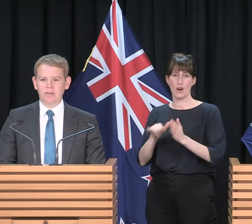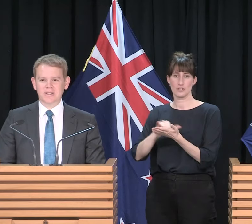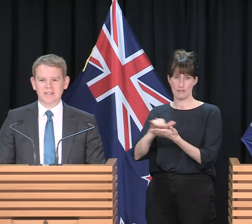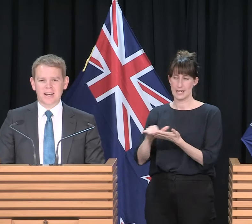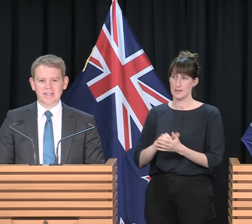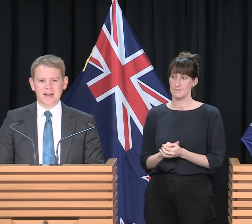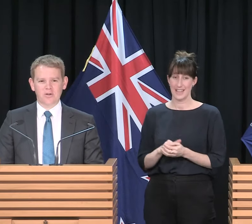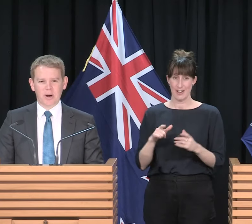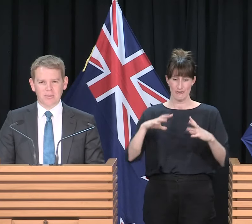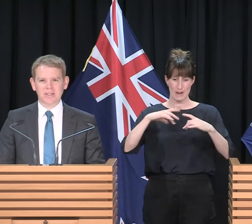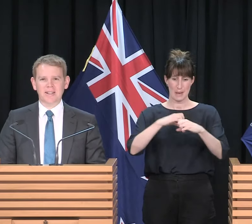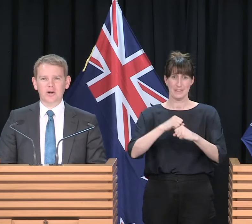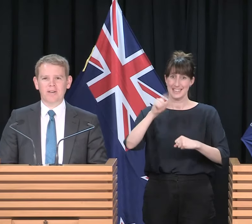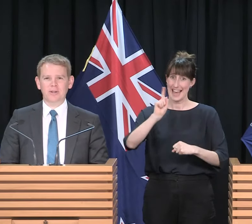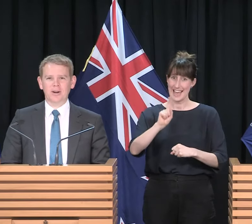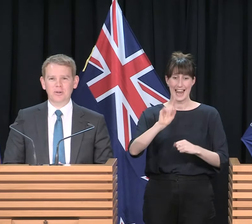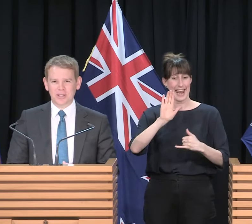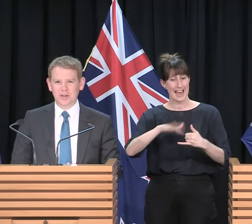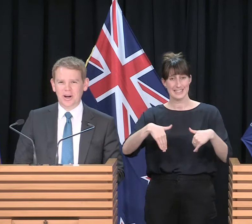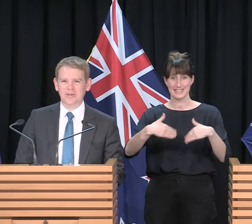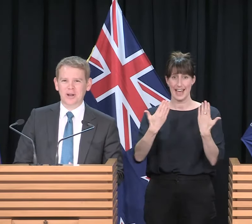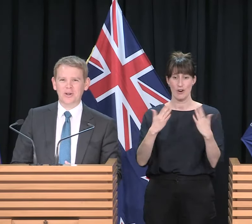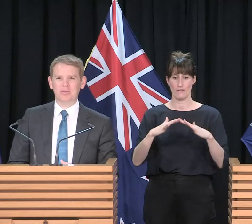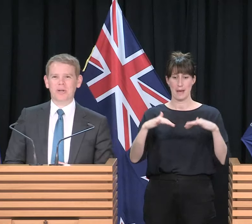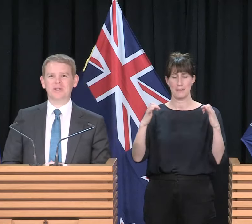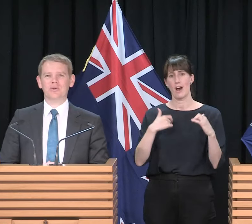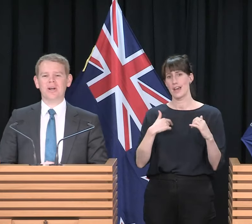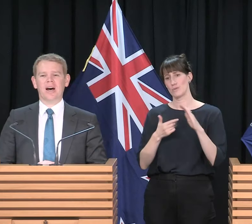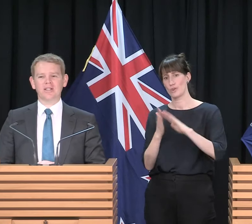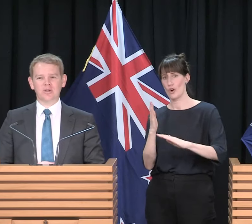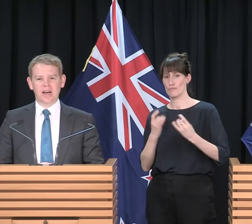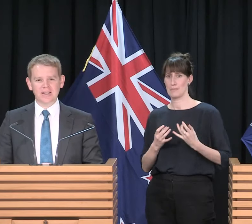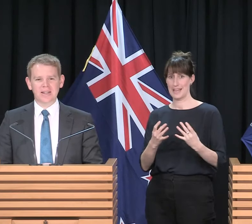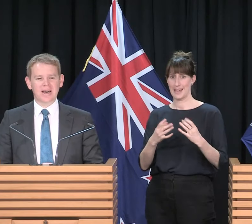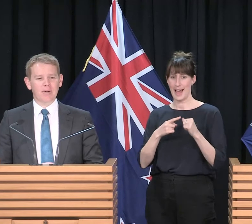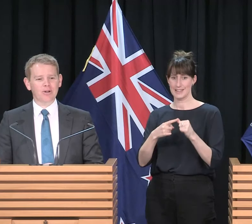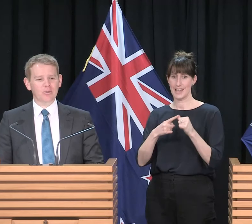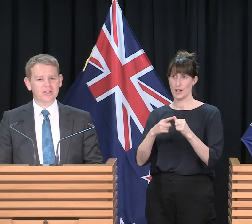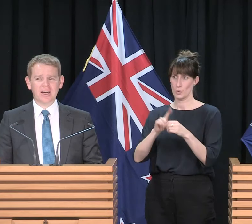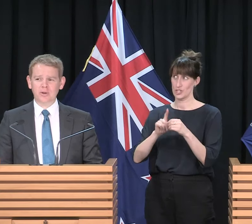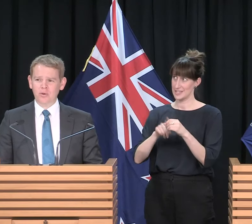face masks"? My understanding yesterday was there were 12 million masks